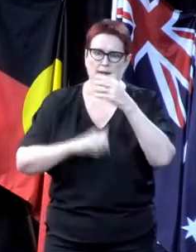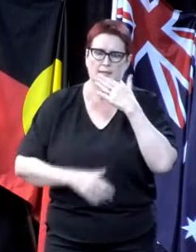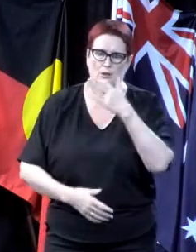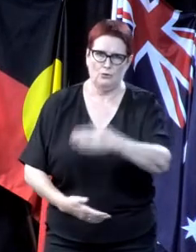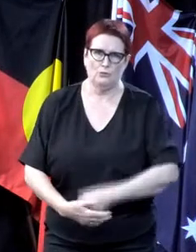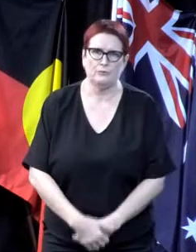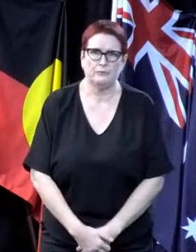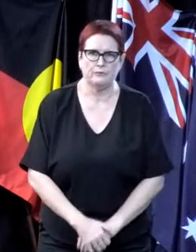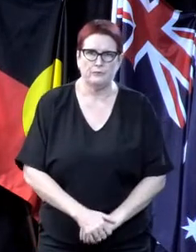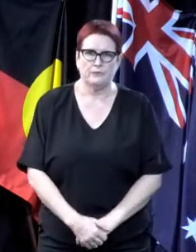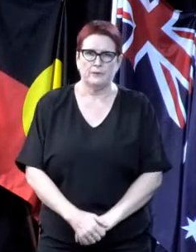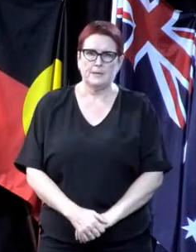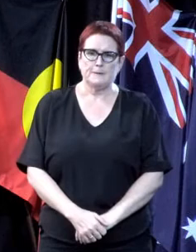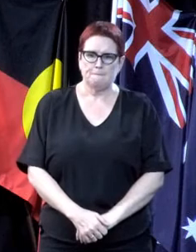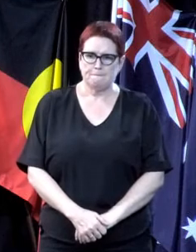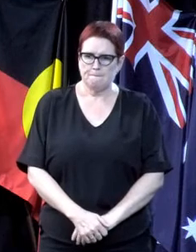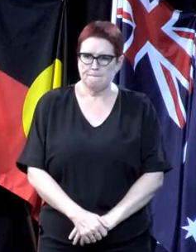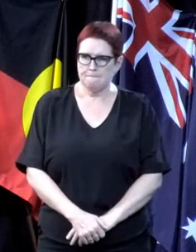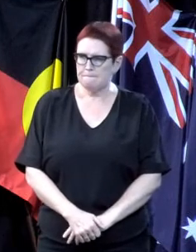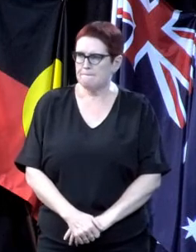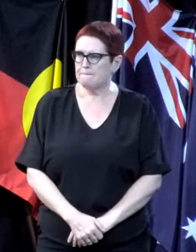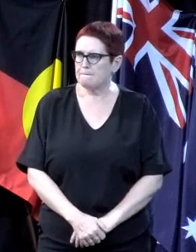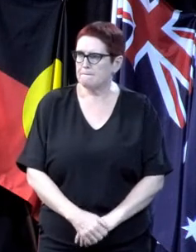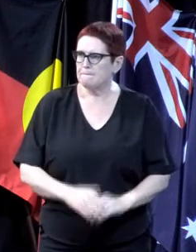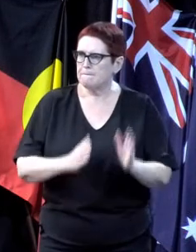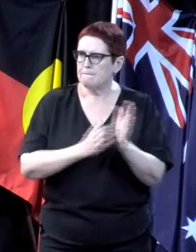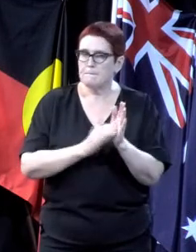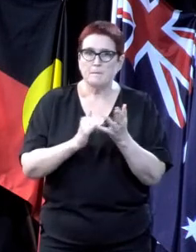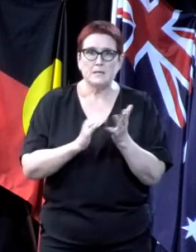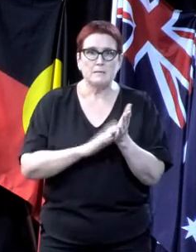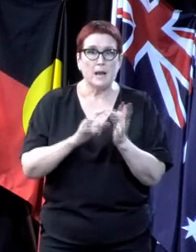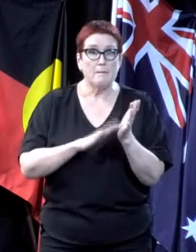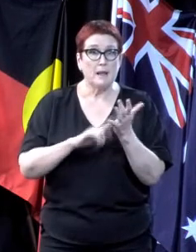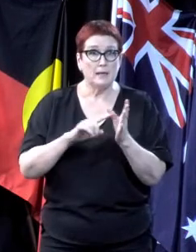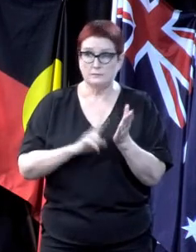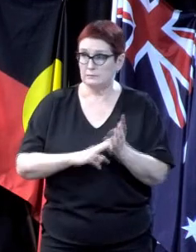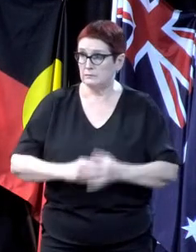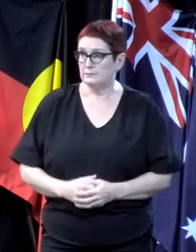Ms McMillan, did you wish to ask any question? MS McMILLAN: No, thank you. DR MELLIFONT: Thank you.